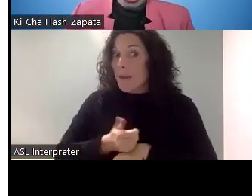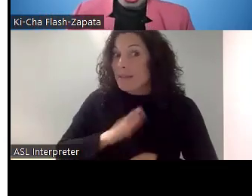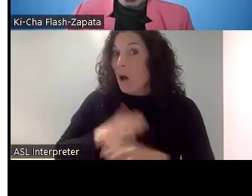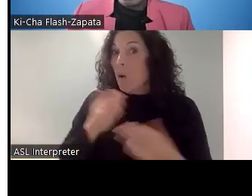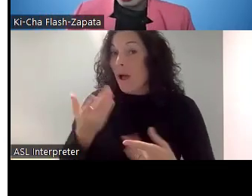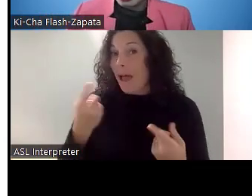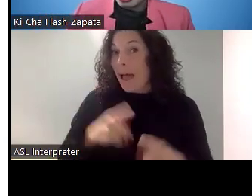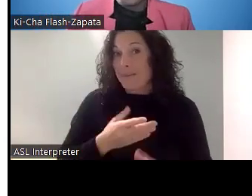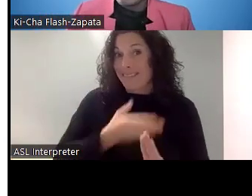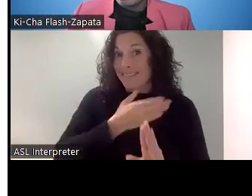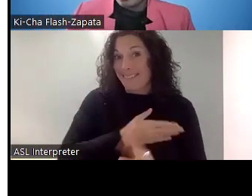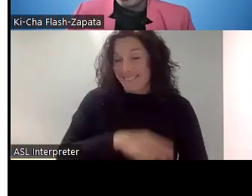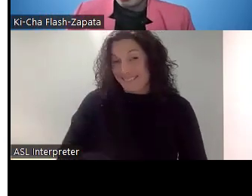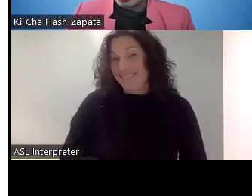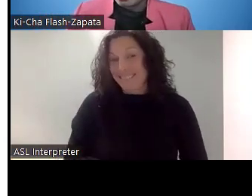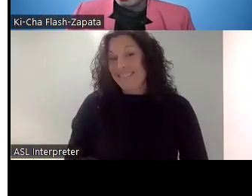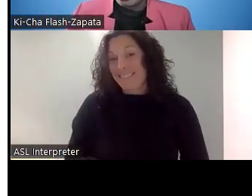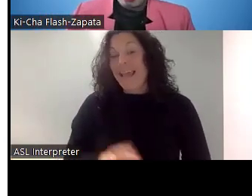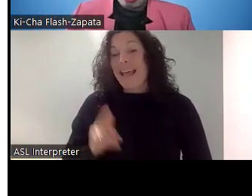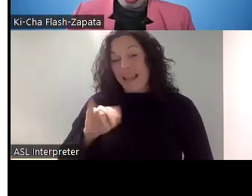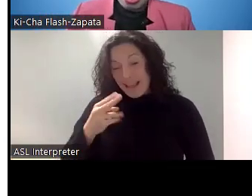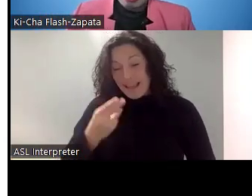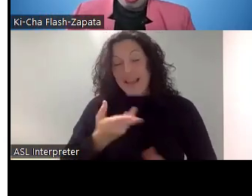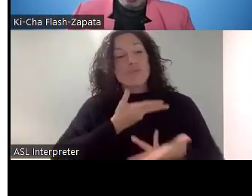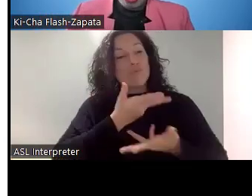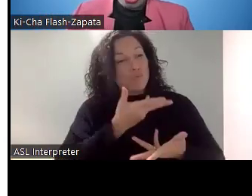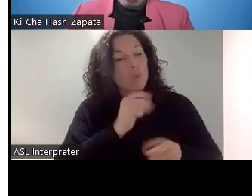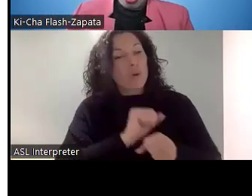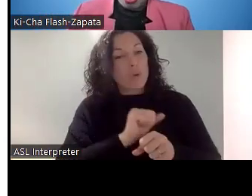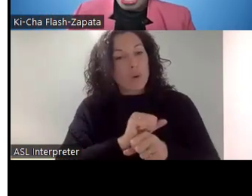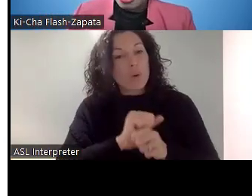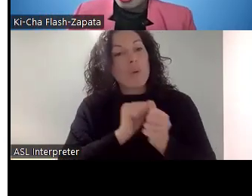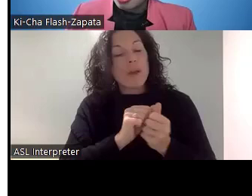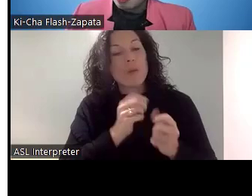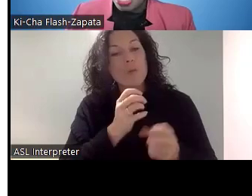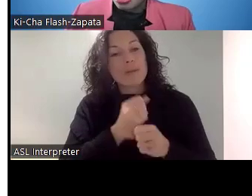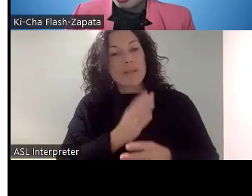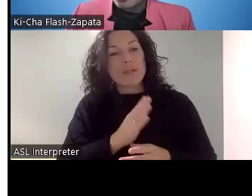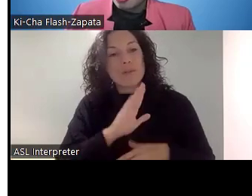but then NIH did work with the recipient to bring them all back into compliance.